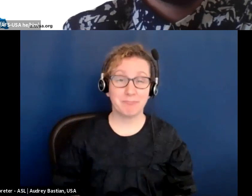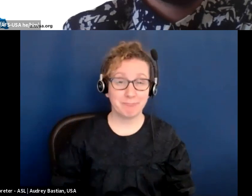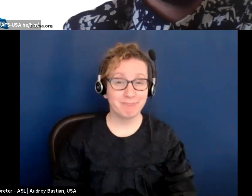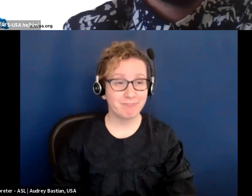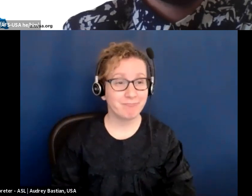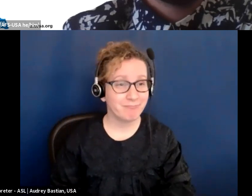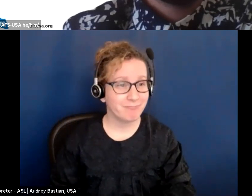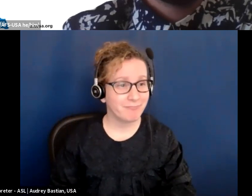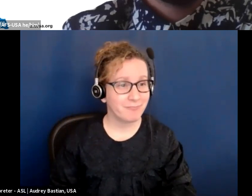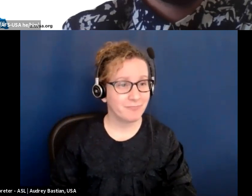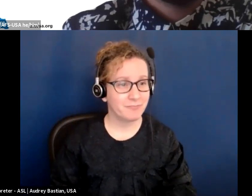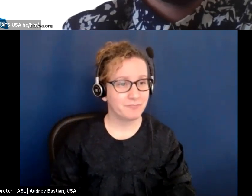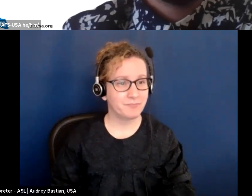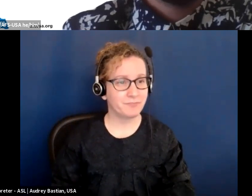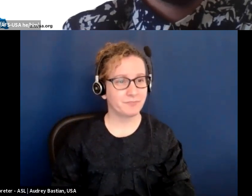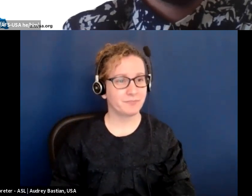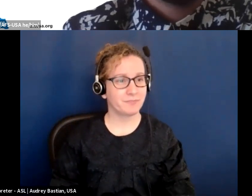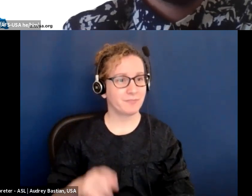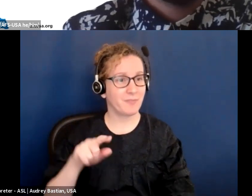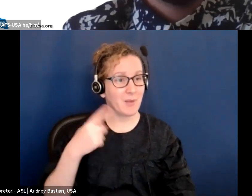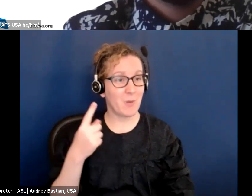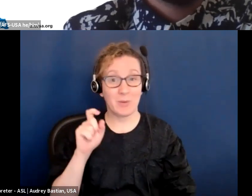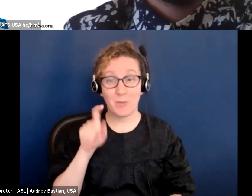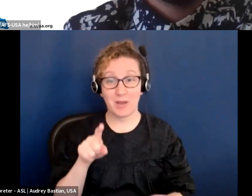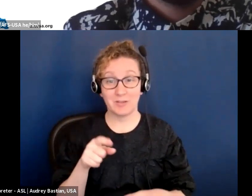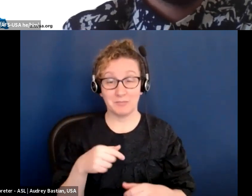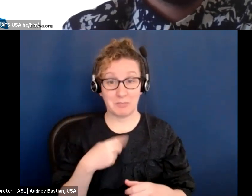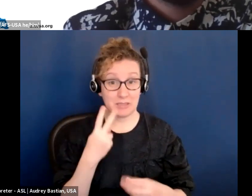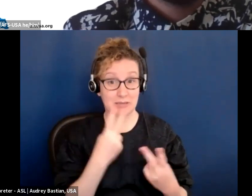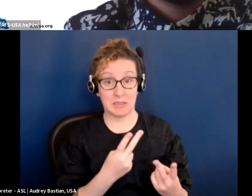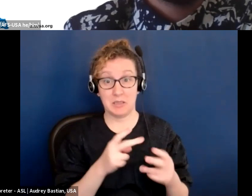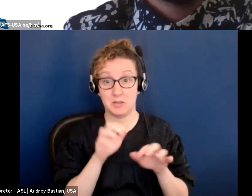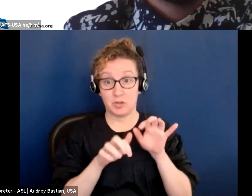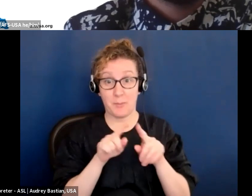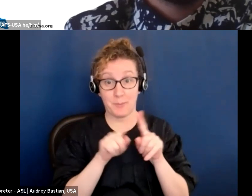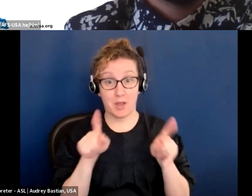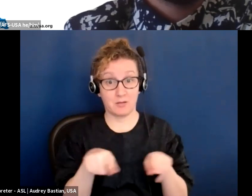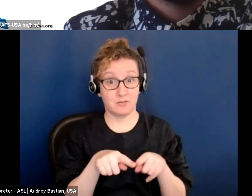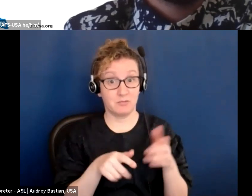That is the only question that I have. >> JUSTIN HARFORD: Okay.